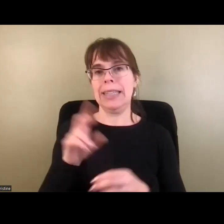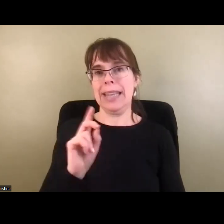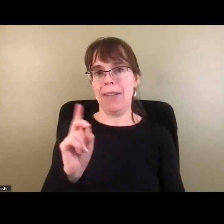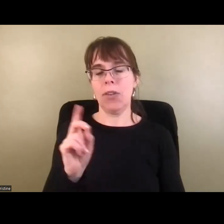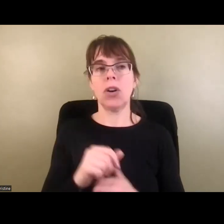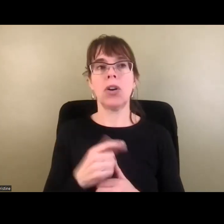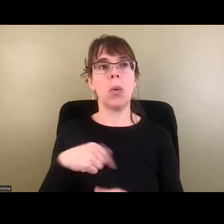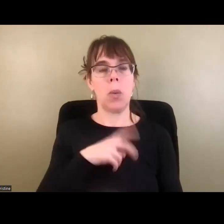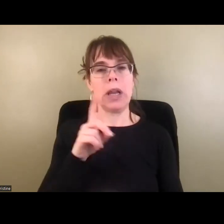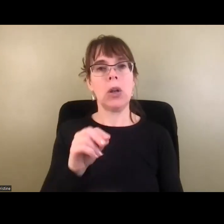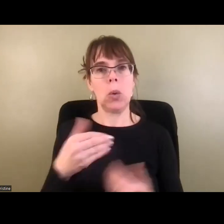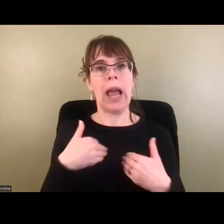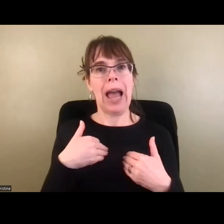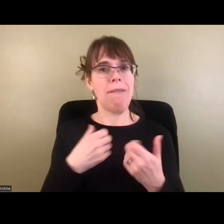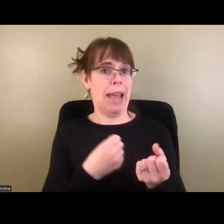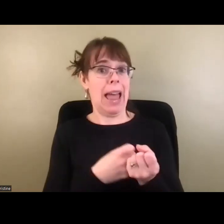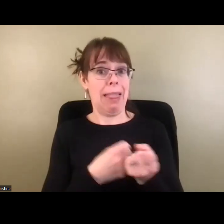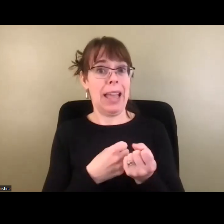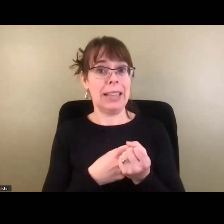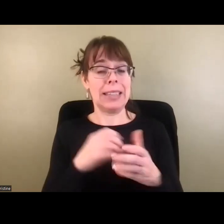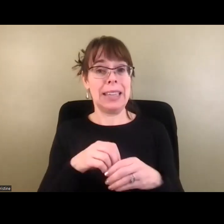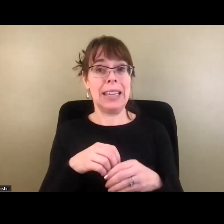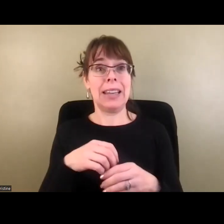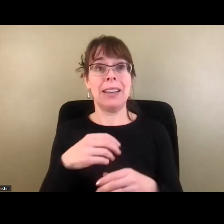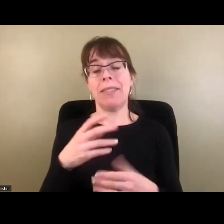So we do have allies in the House and Senate on the Federal level.